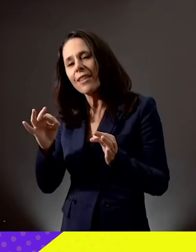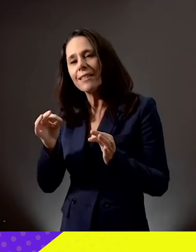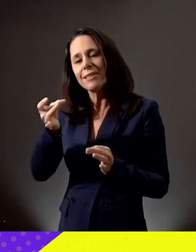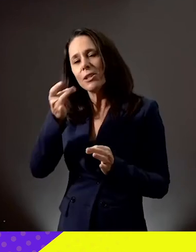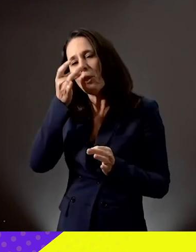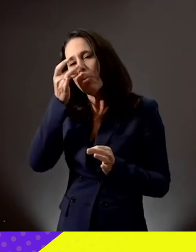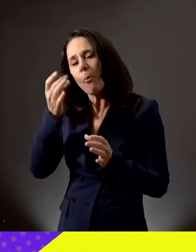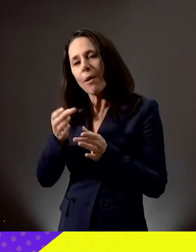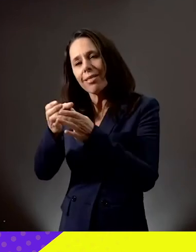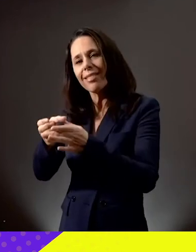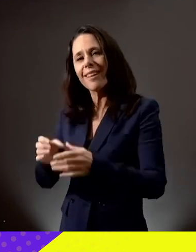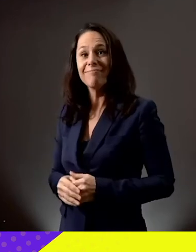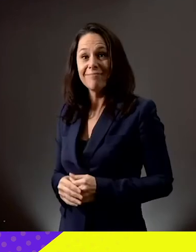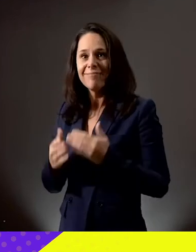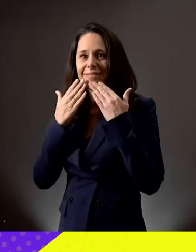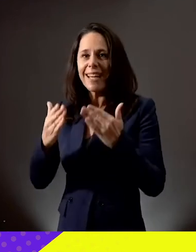Thank you so much and good luck.